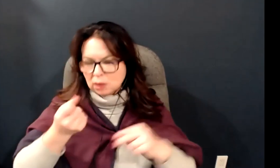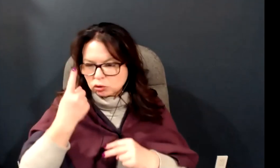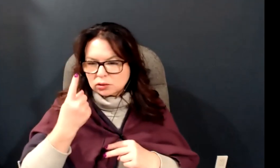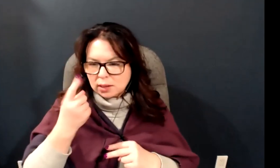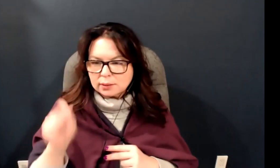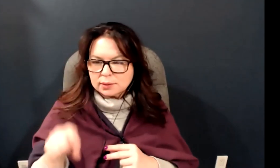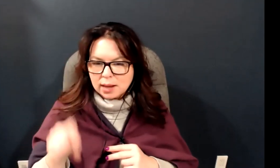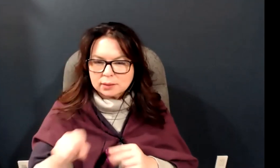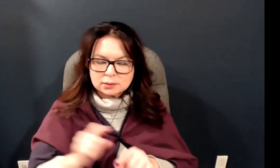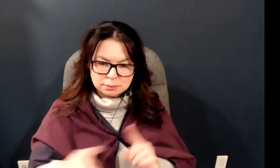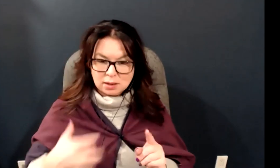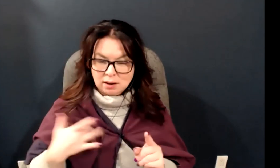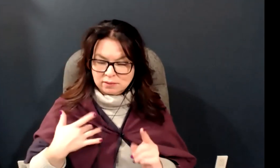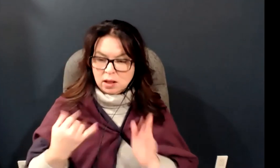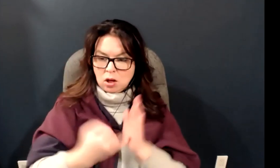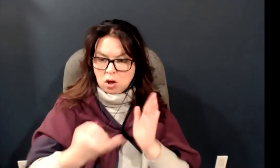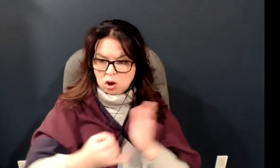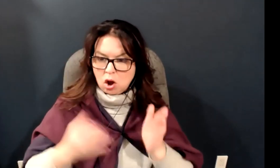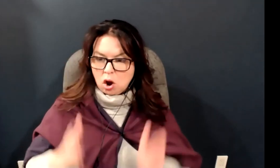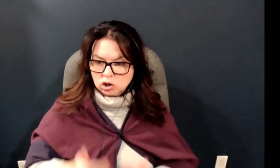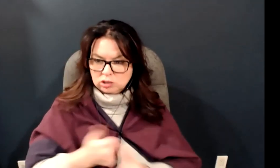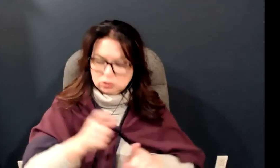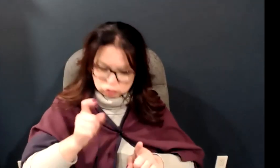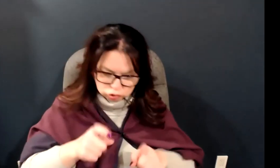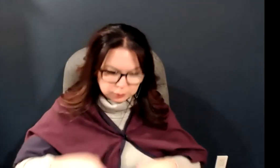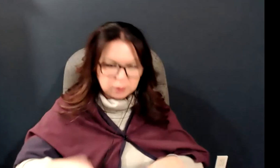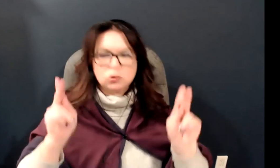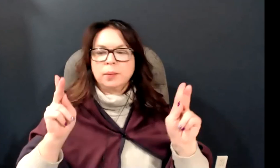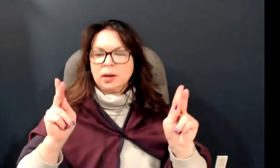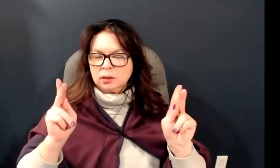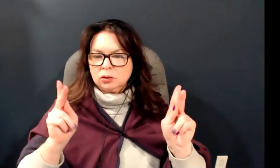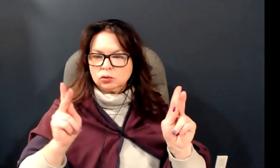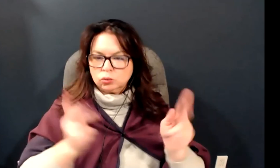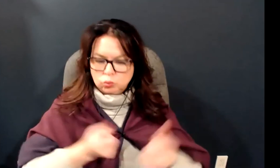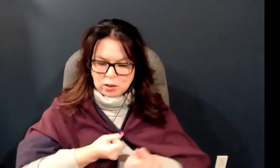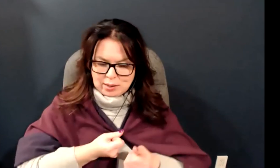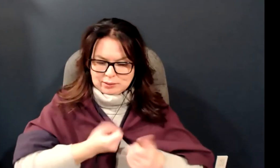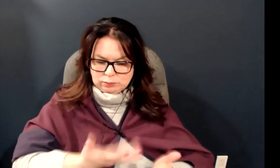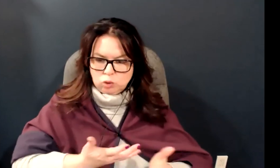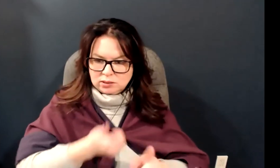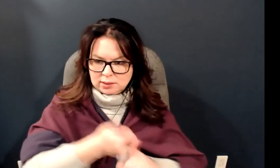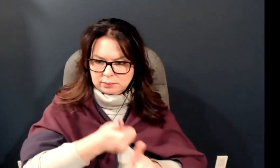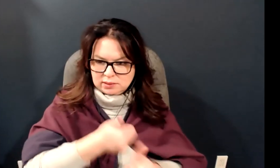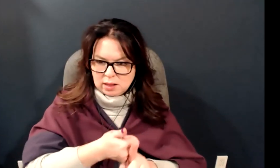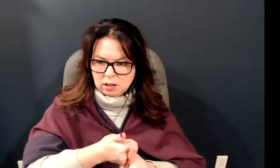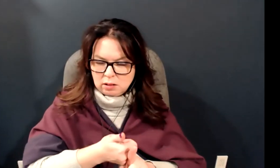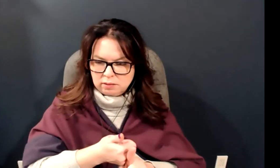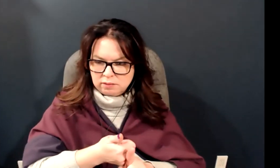research doesn't have a depth to it any more, I mean, today's scholars can begin here and